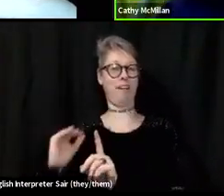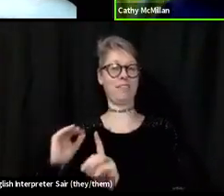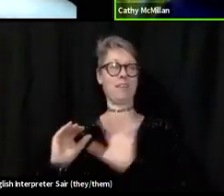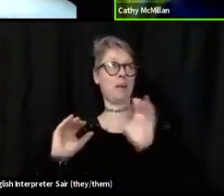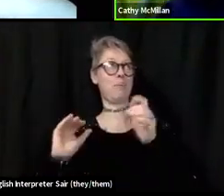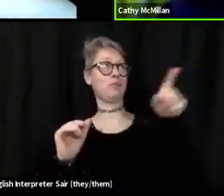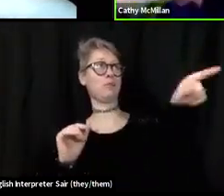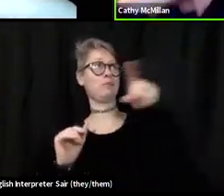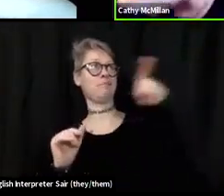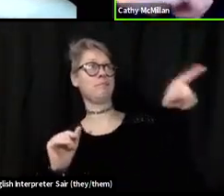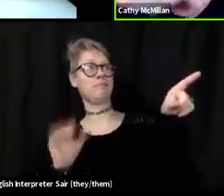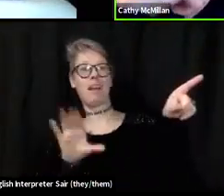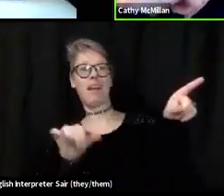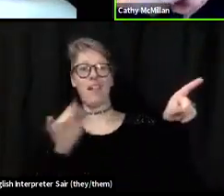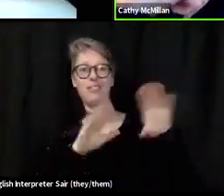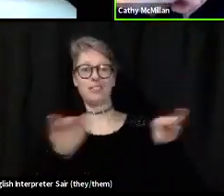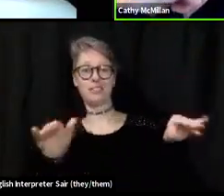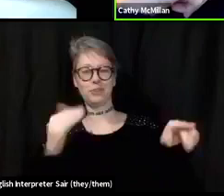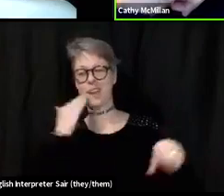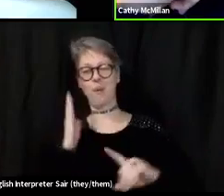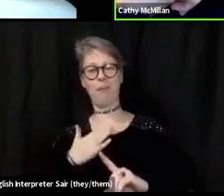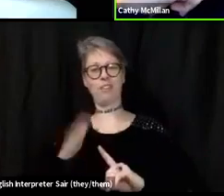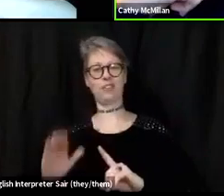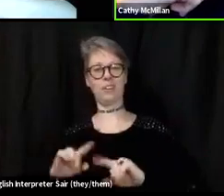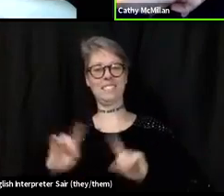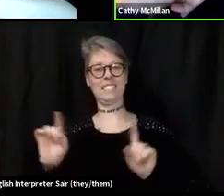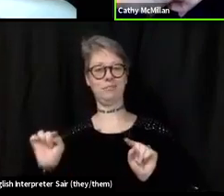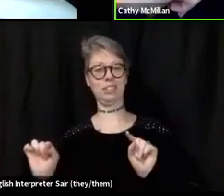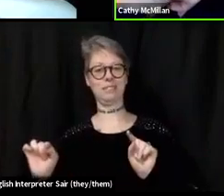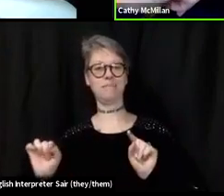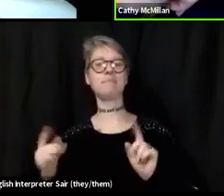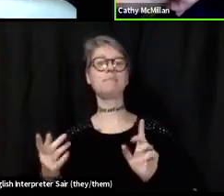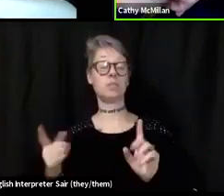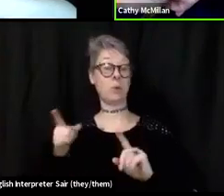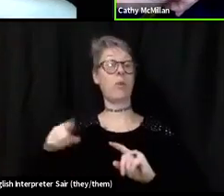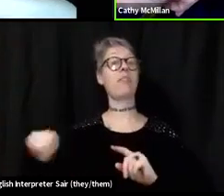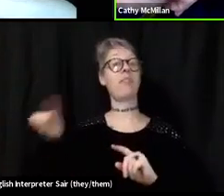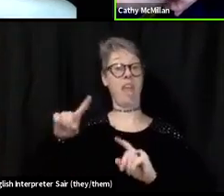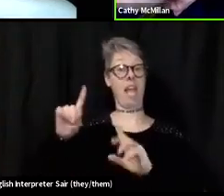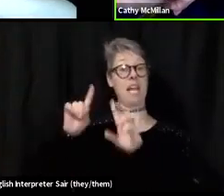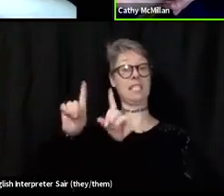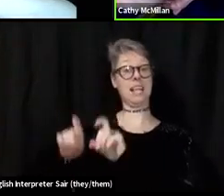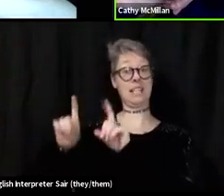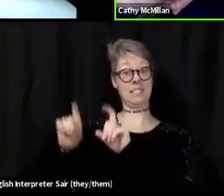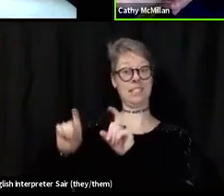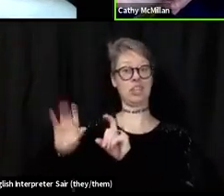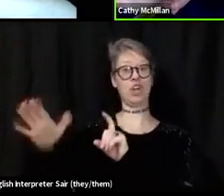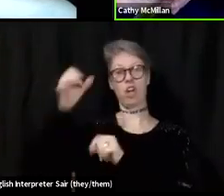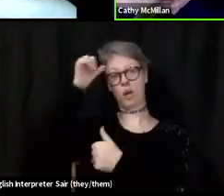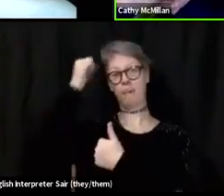know what, what your kid what, what your kids do and don't do. compare compared to other kids to other kids right. So she did another memory she did another memory test and